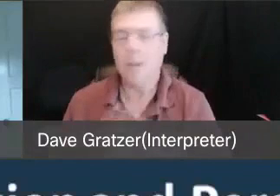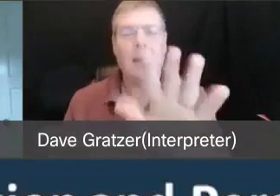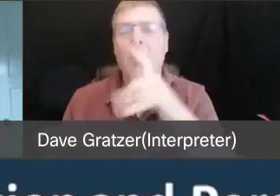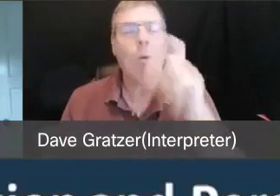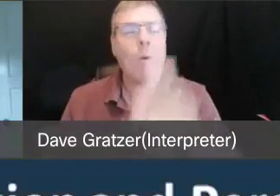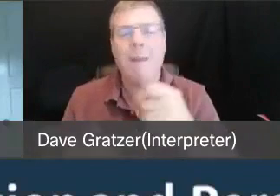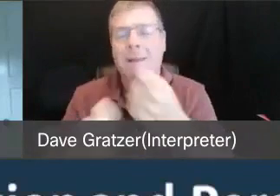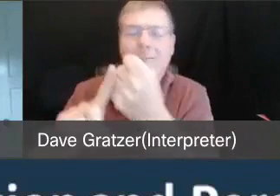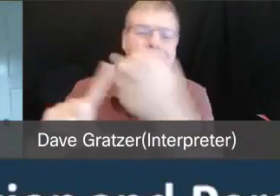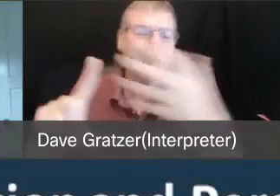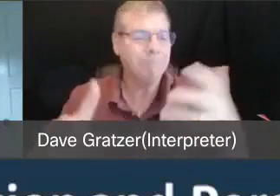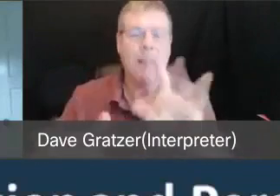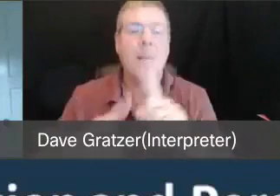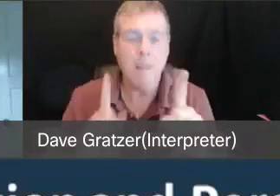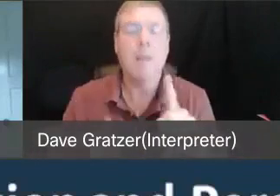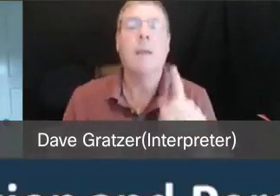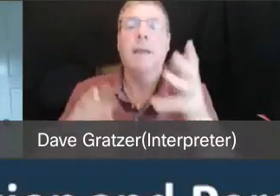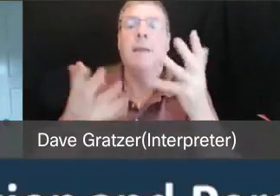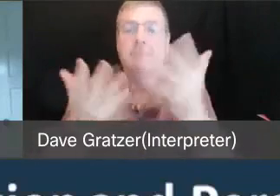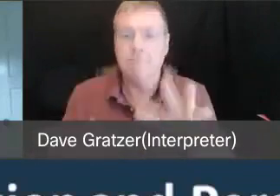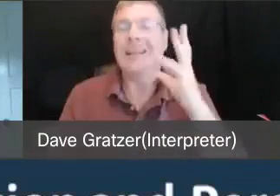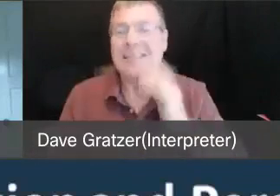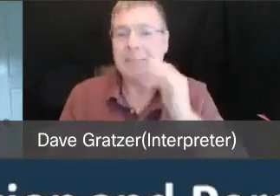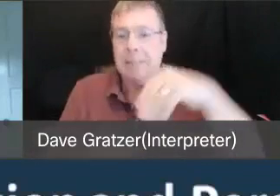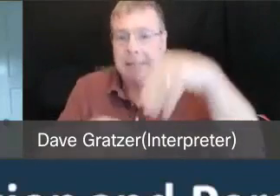but just say they have had inpatient psychiatric hospitalizations.